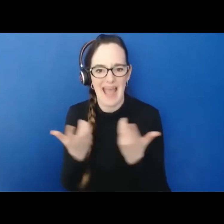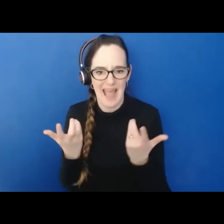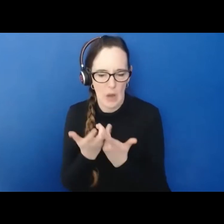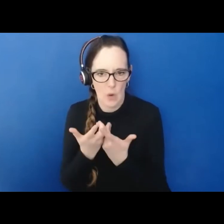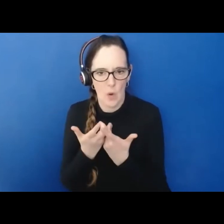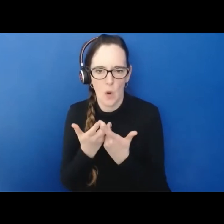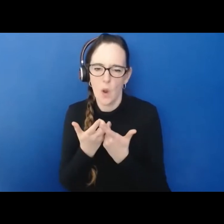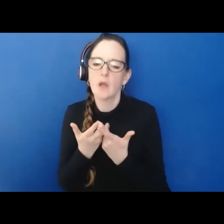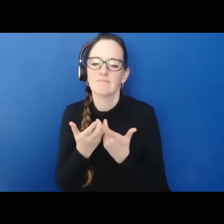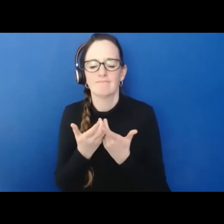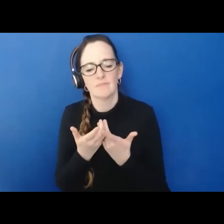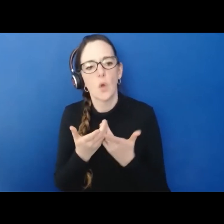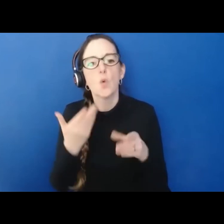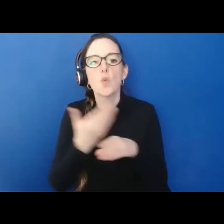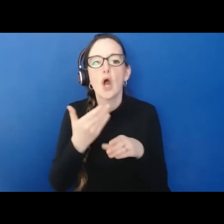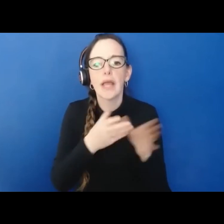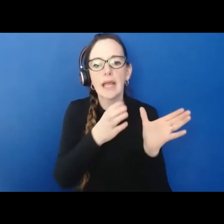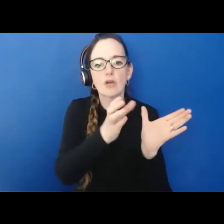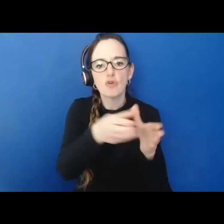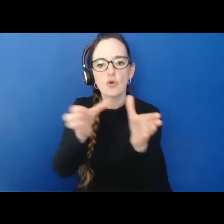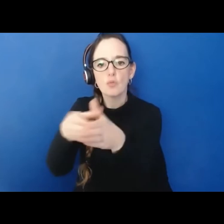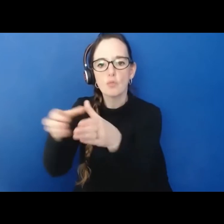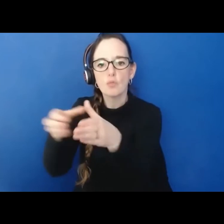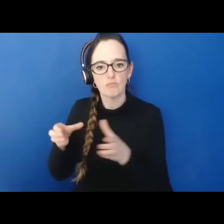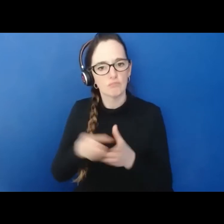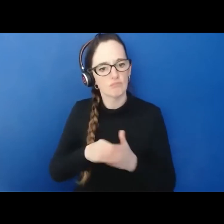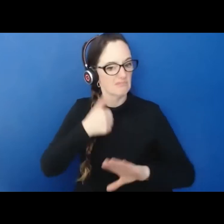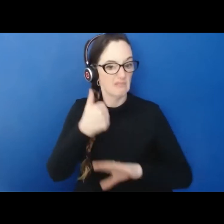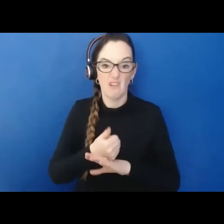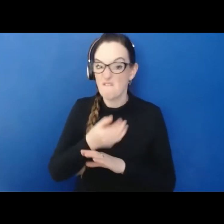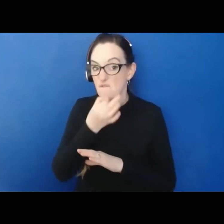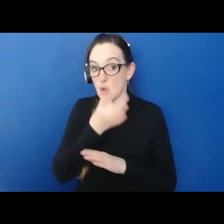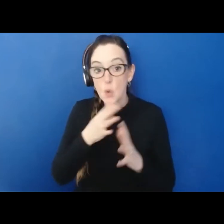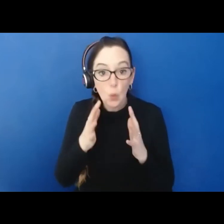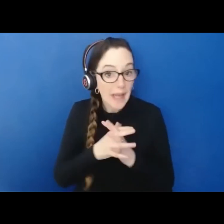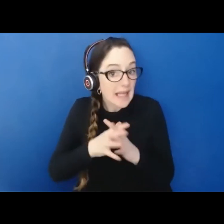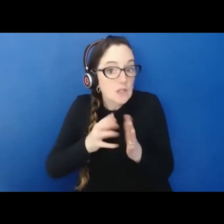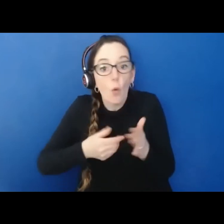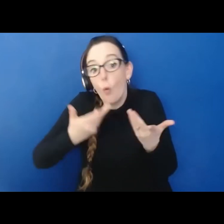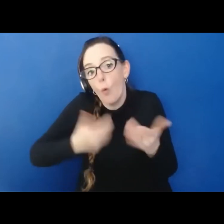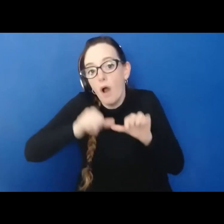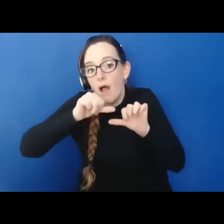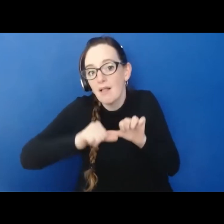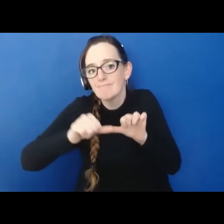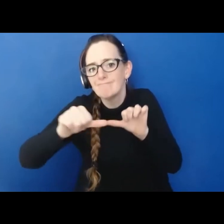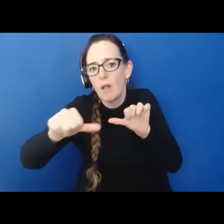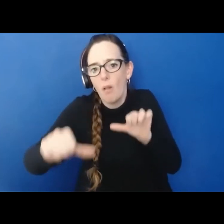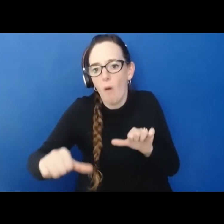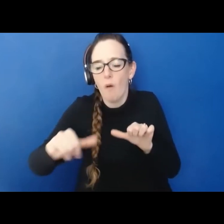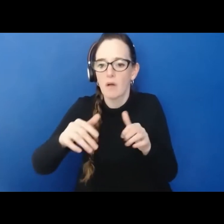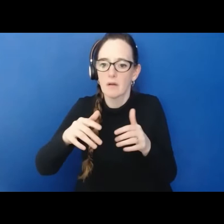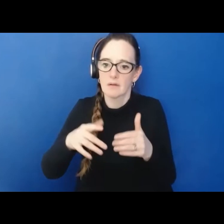Which then run for a number of weeks or shorter, long or short hackathon styles.